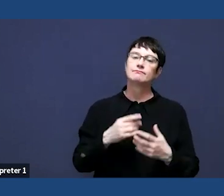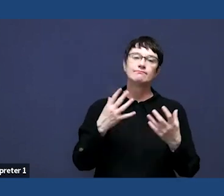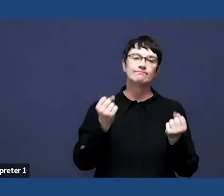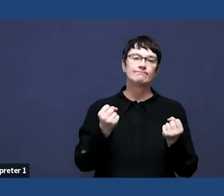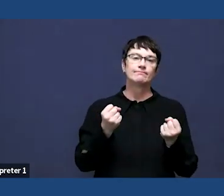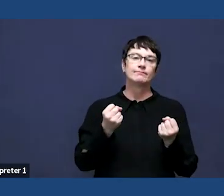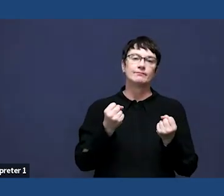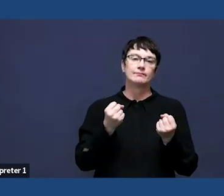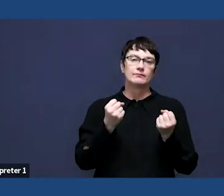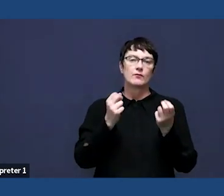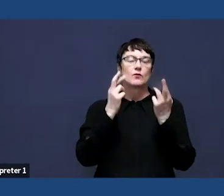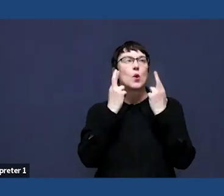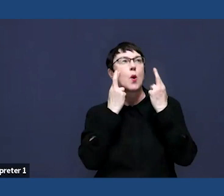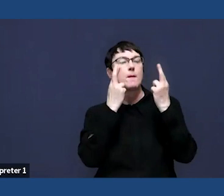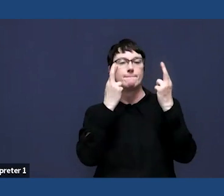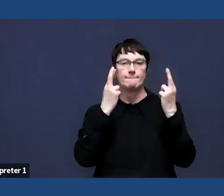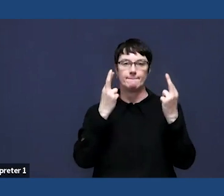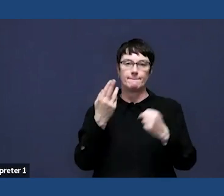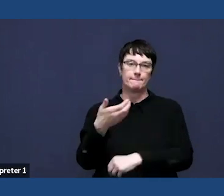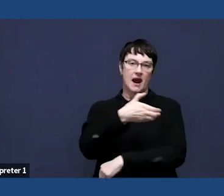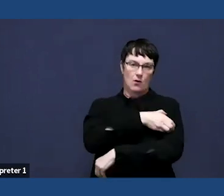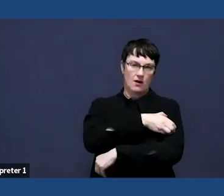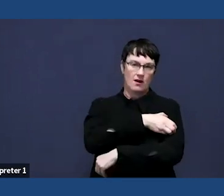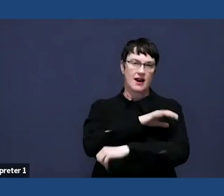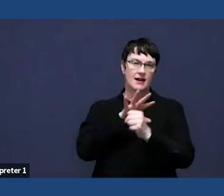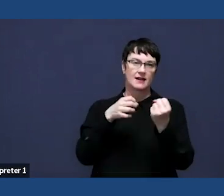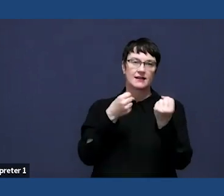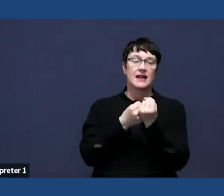by the gentleman Nelson Mandela.